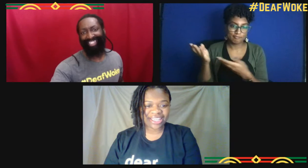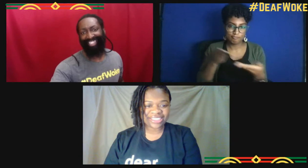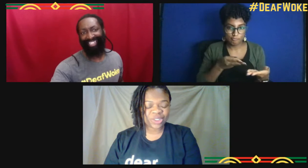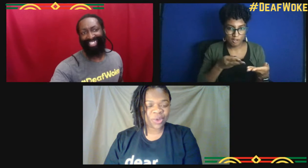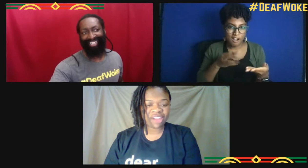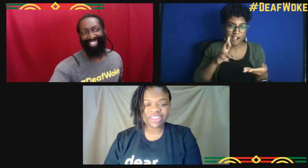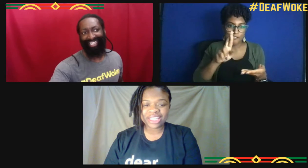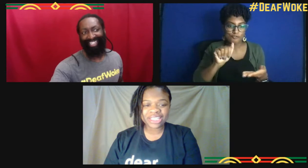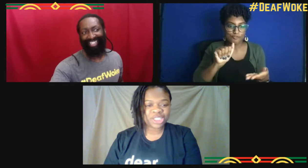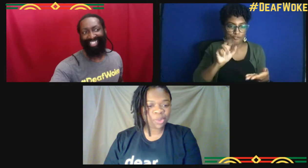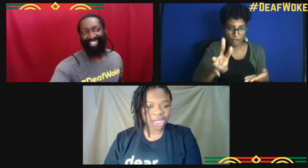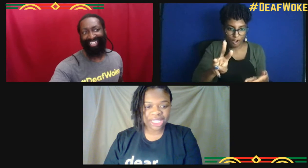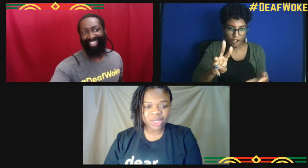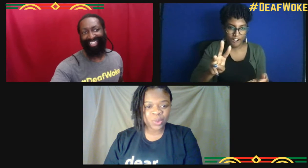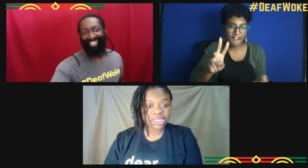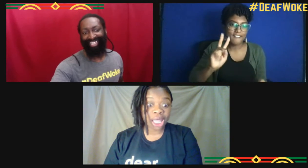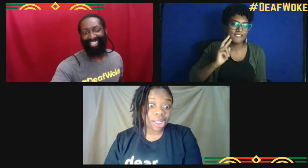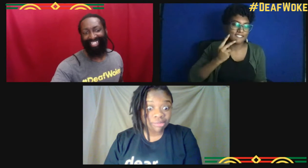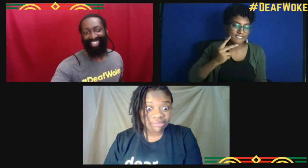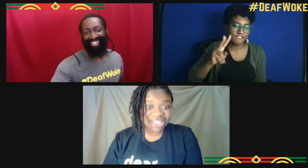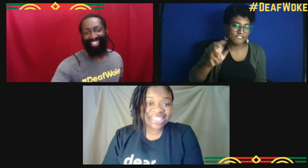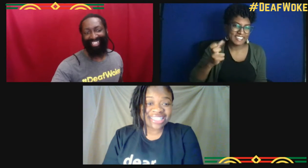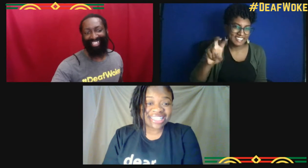and so everything that she brought in was yellow.